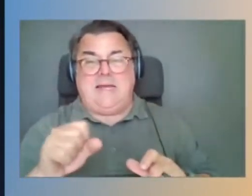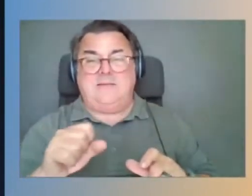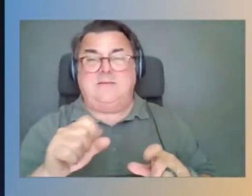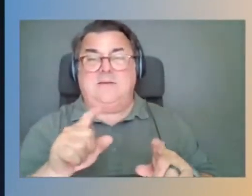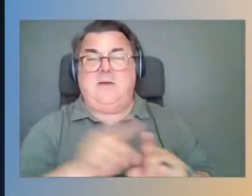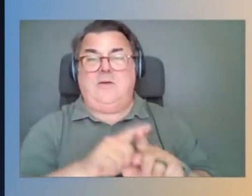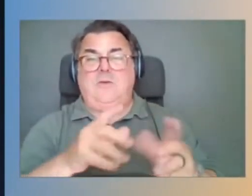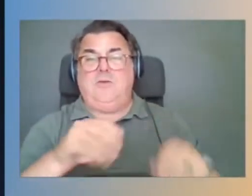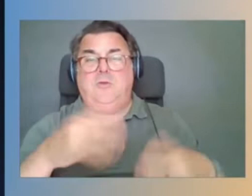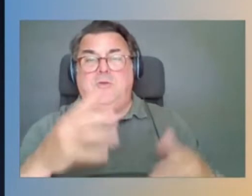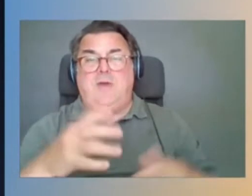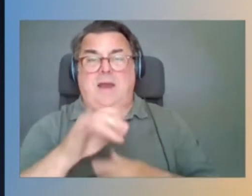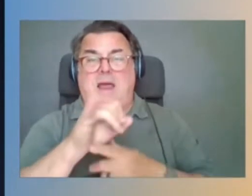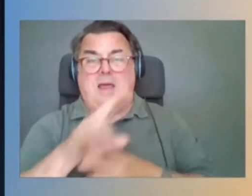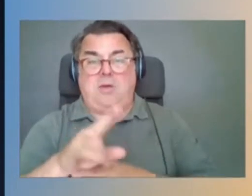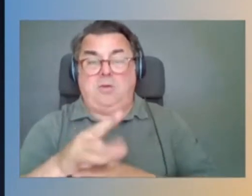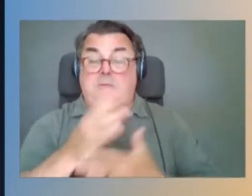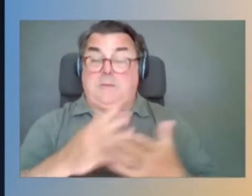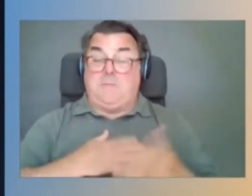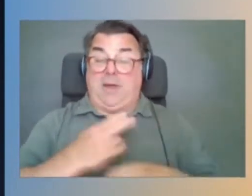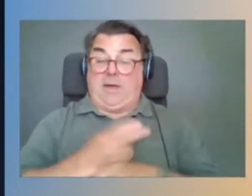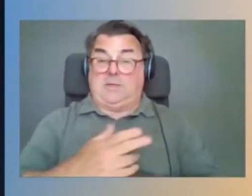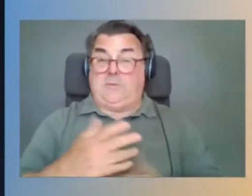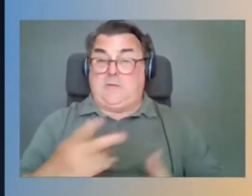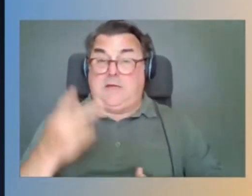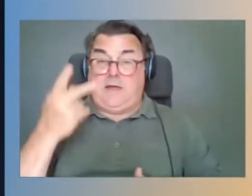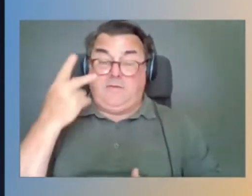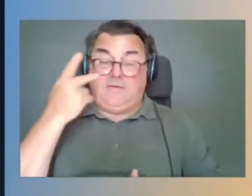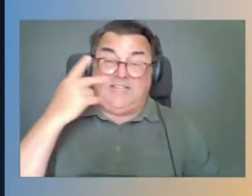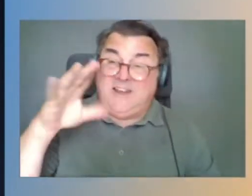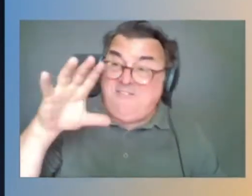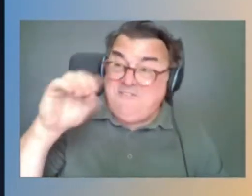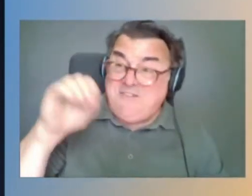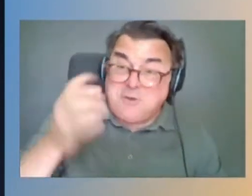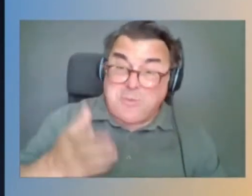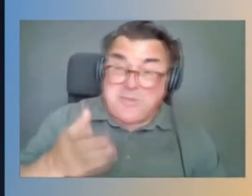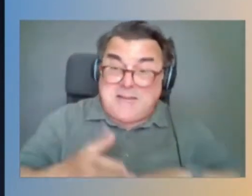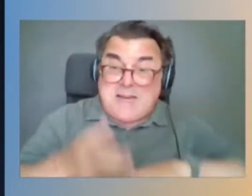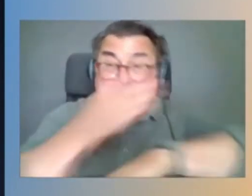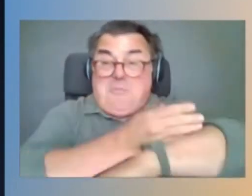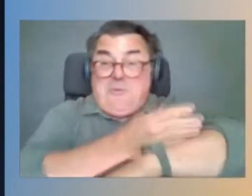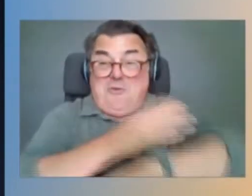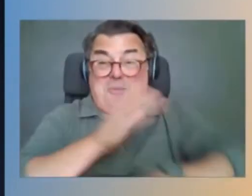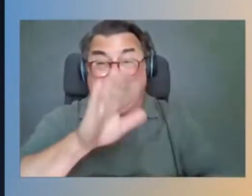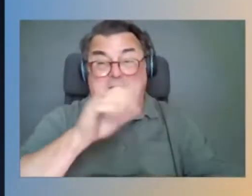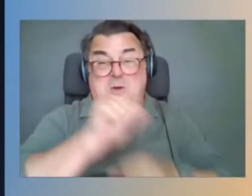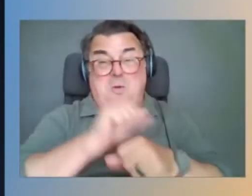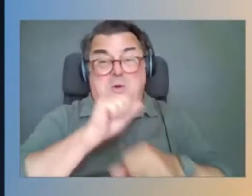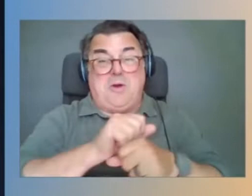Some of my customers have seen up to 50% improvement in their TCO by using Nitro-based instances.